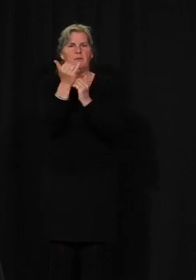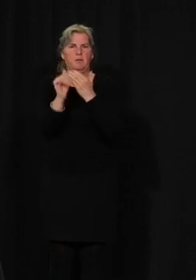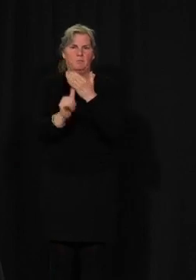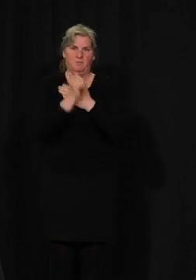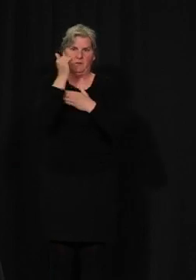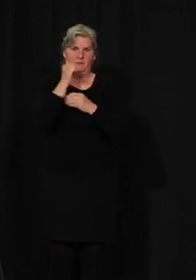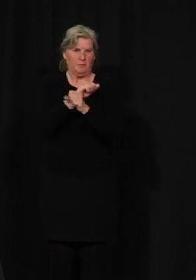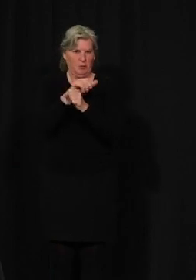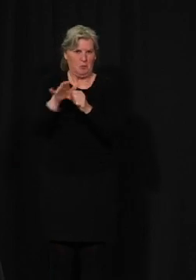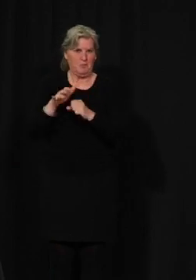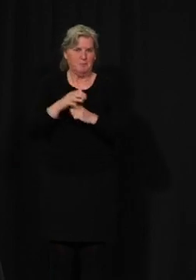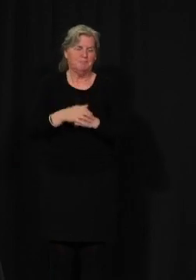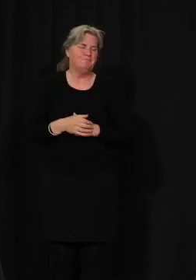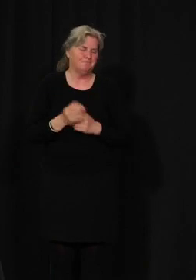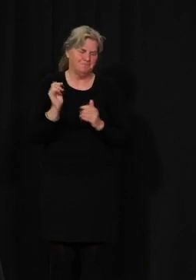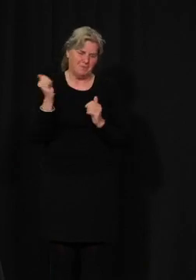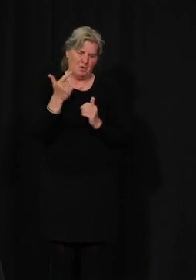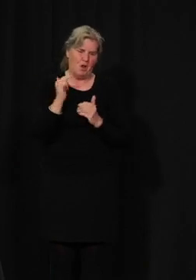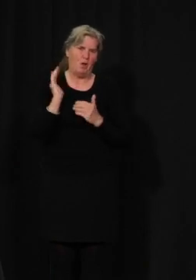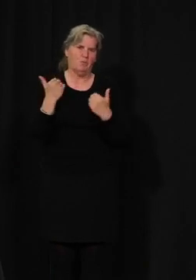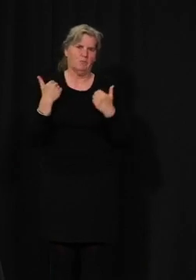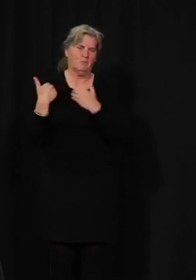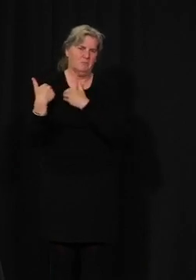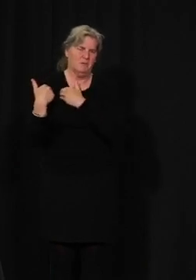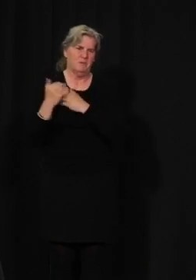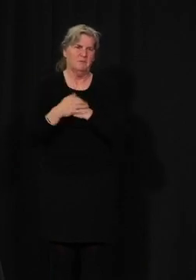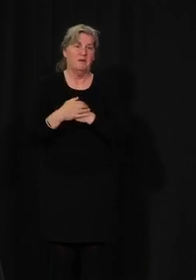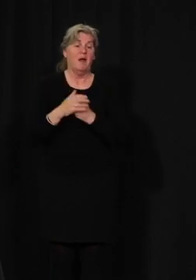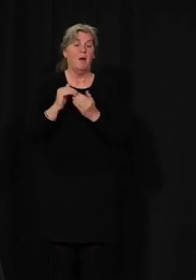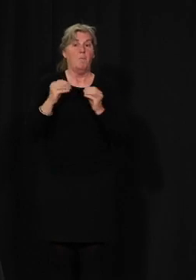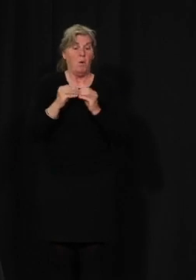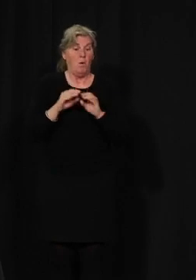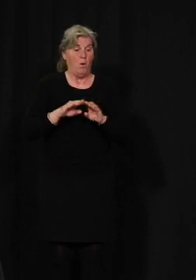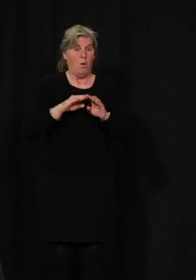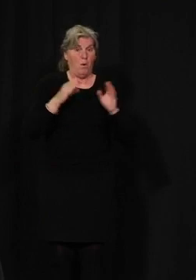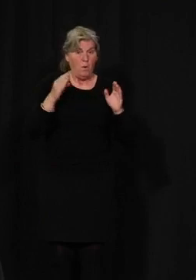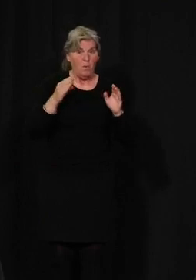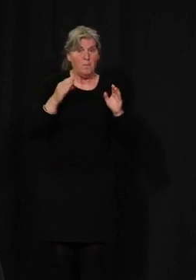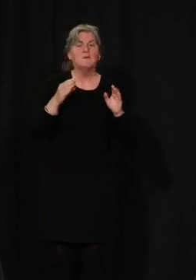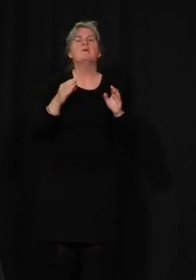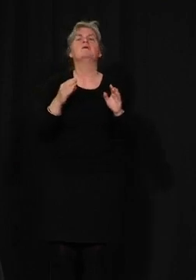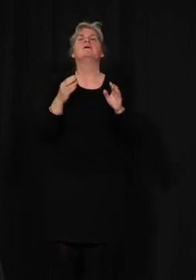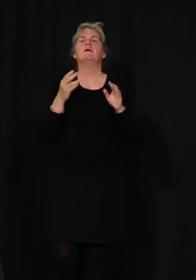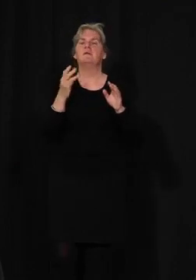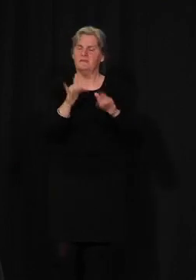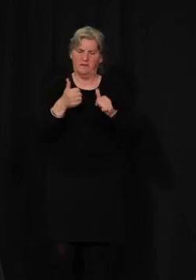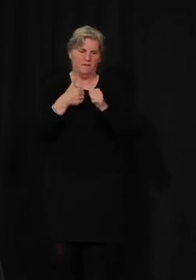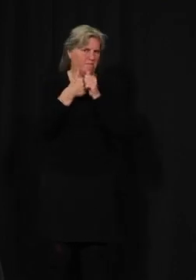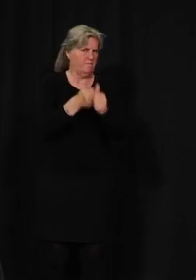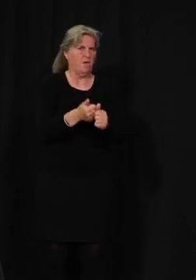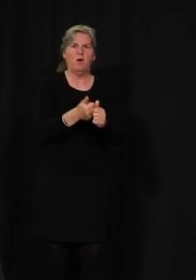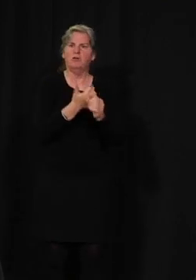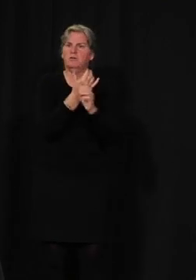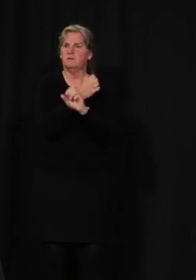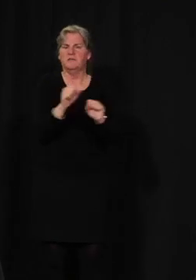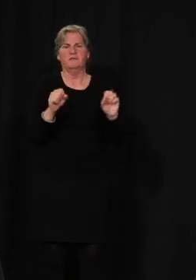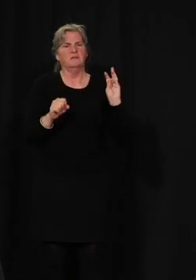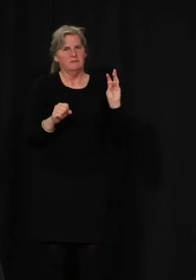They only way we are going to be able to open up as if we maintan strict adherence to those measus you have heard so often before.